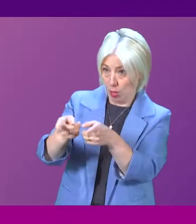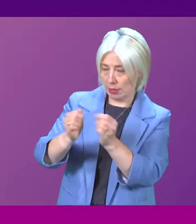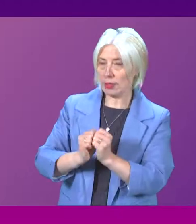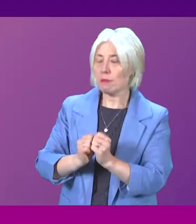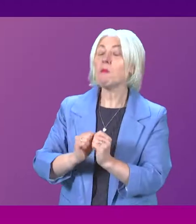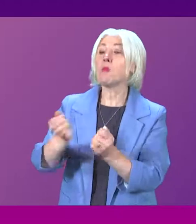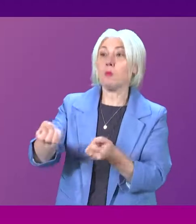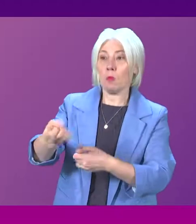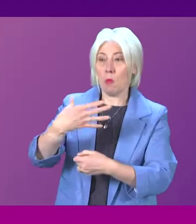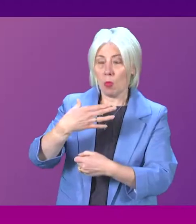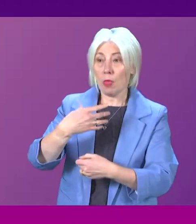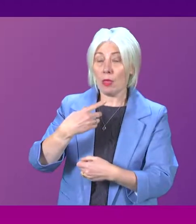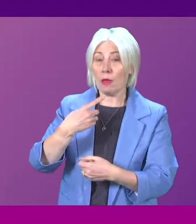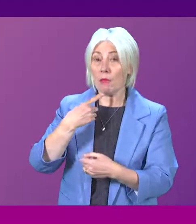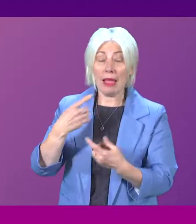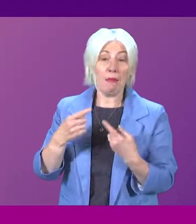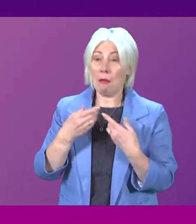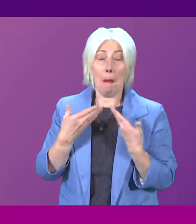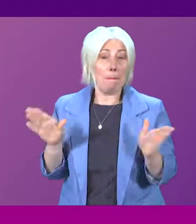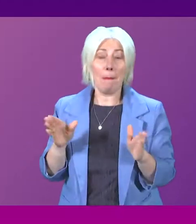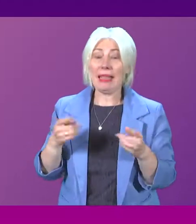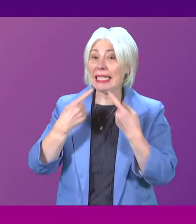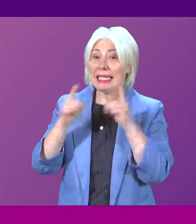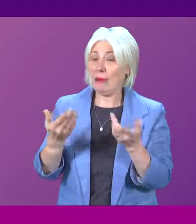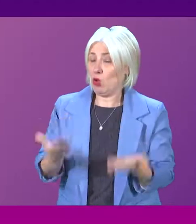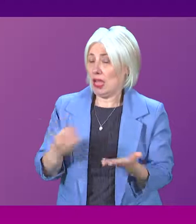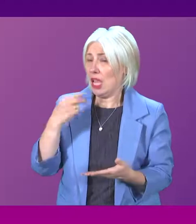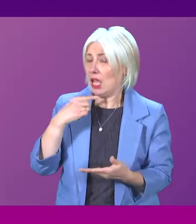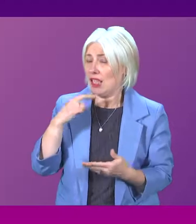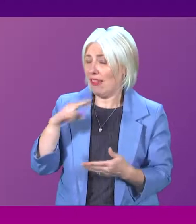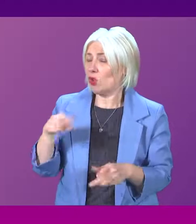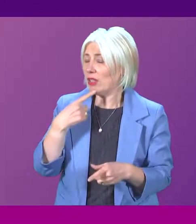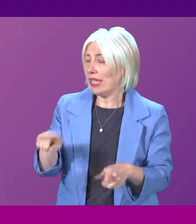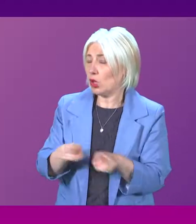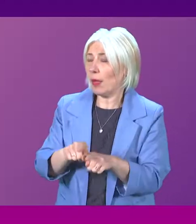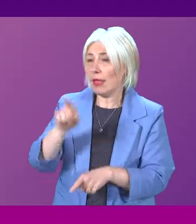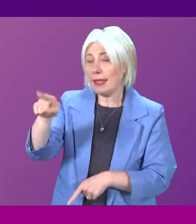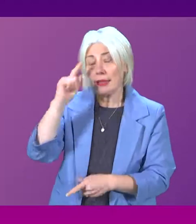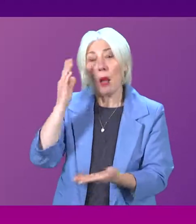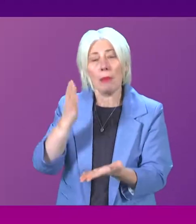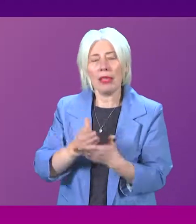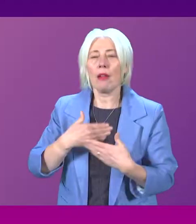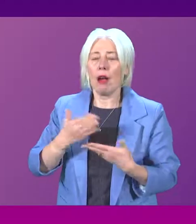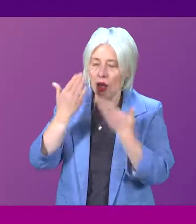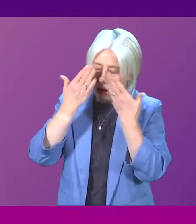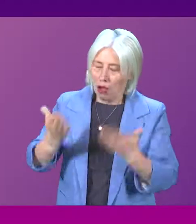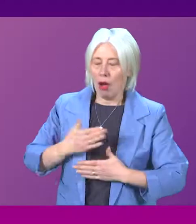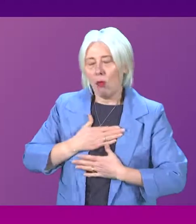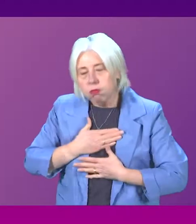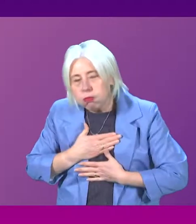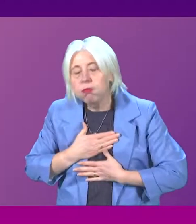to me that he believed it to be an honour to be invited to lead the inquiry, and he